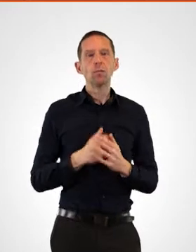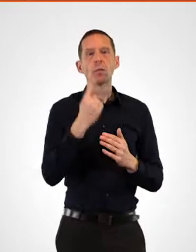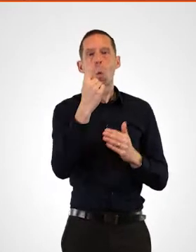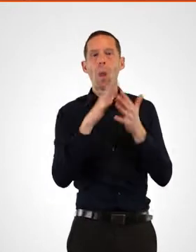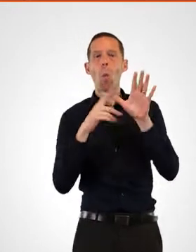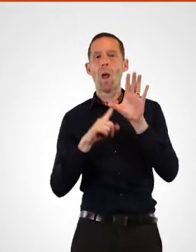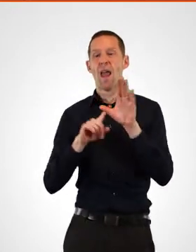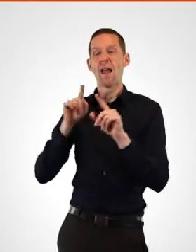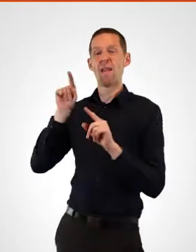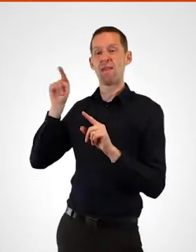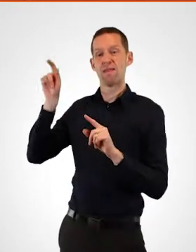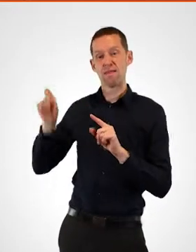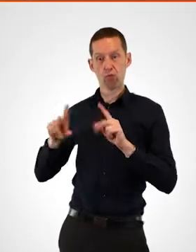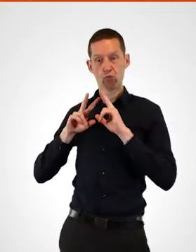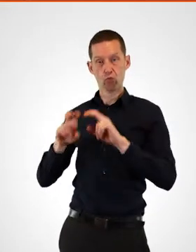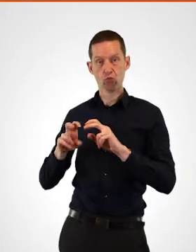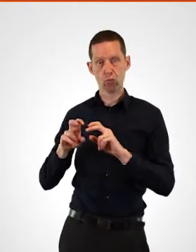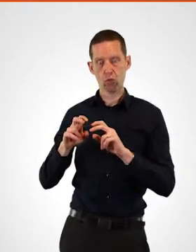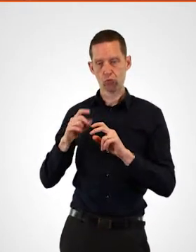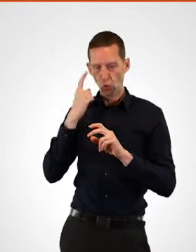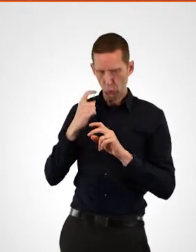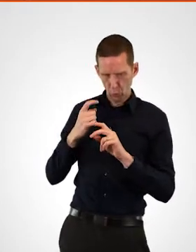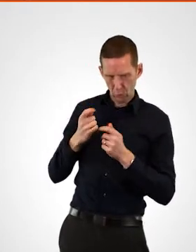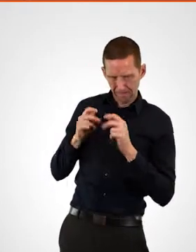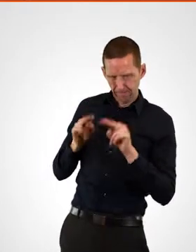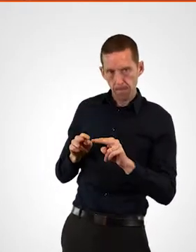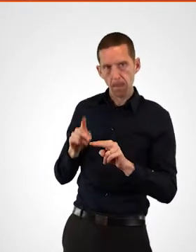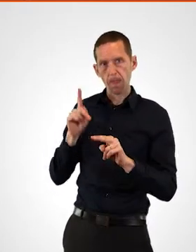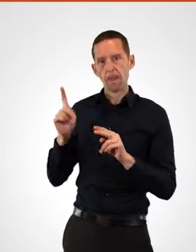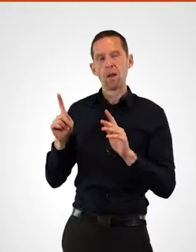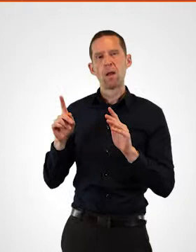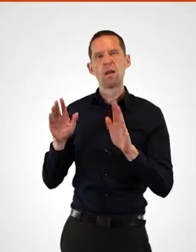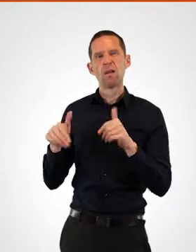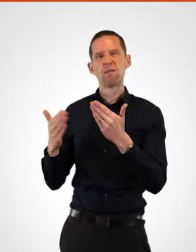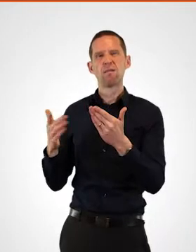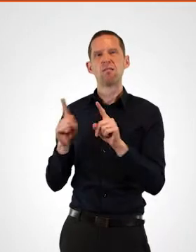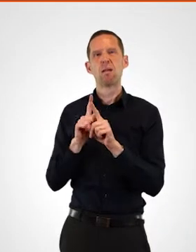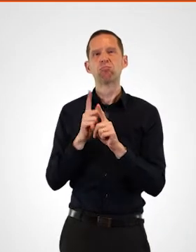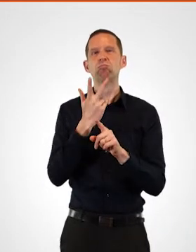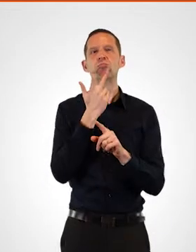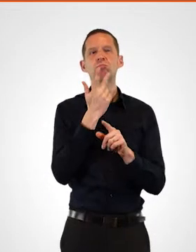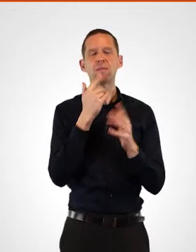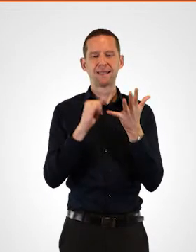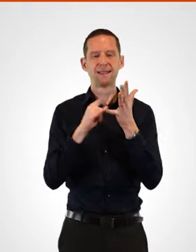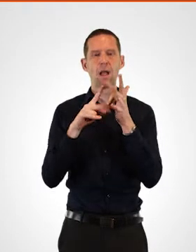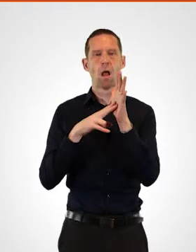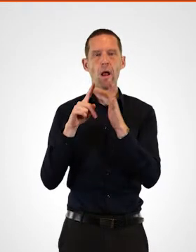to address this is by producing synthetic sine wave speech